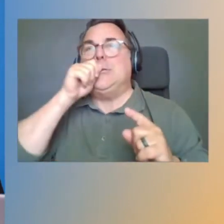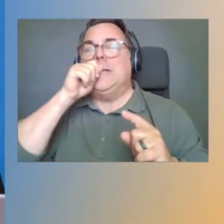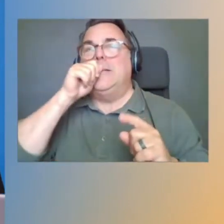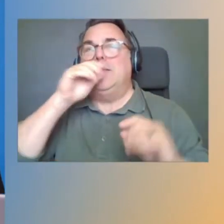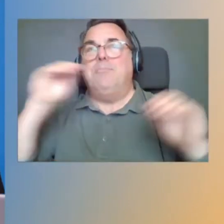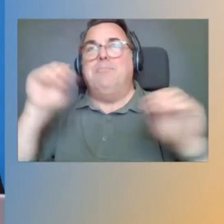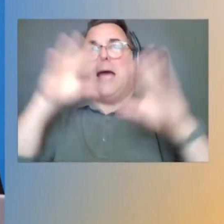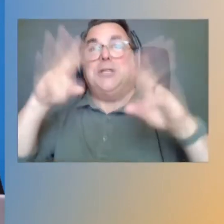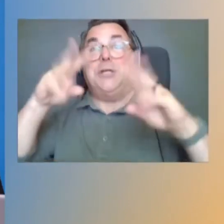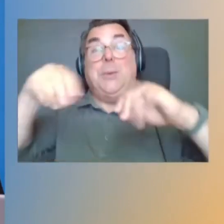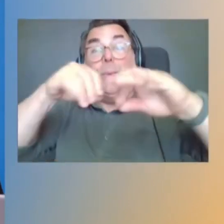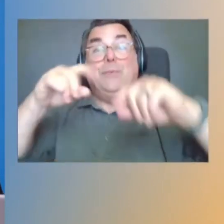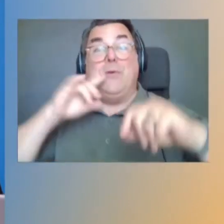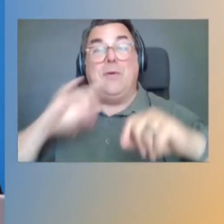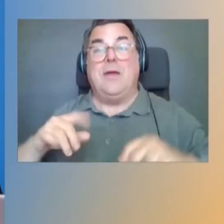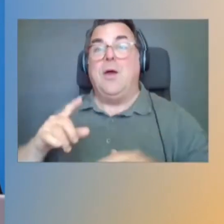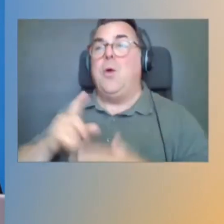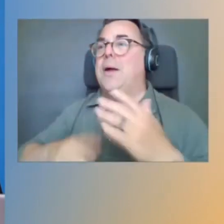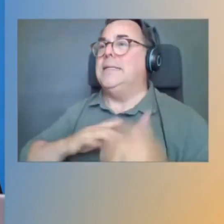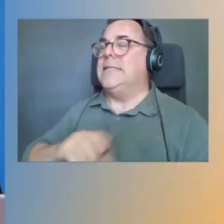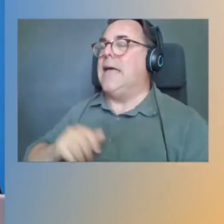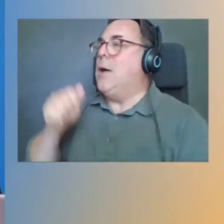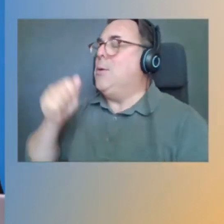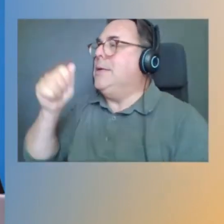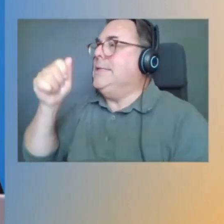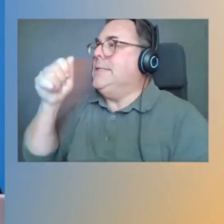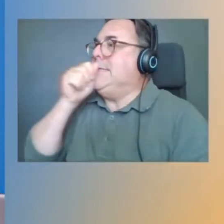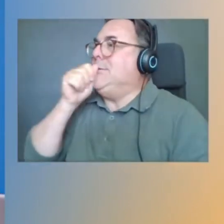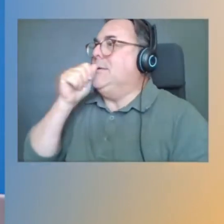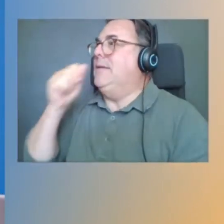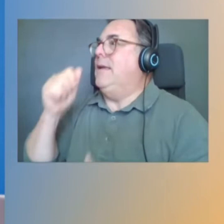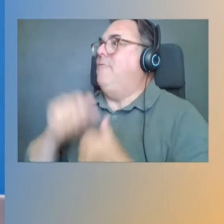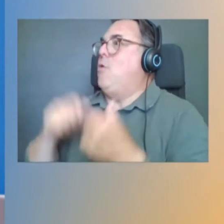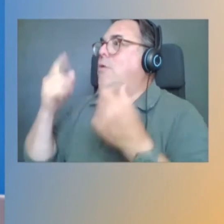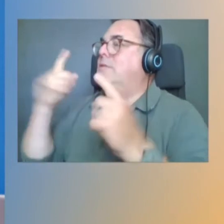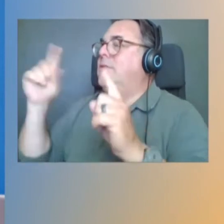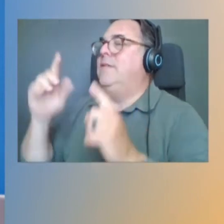What is the secret sauce of what we do? So I think, let me tell you a little bit of background here.